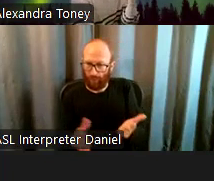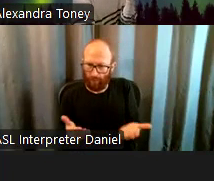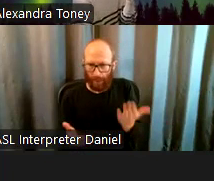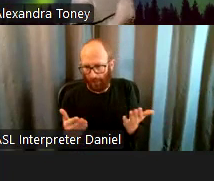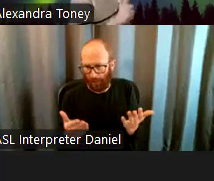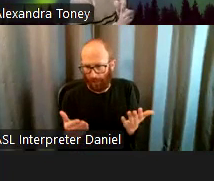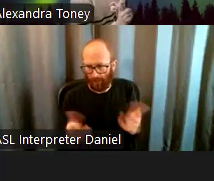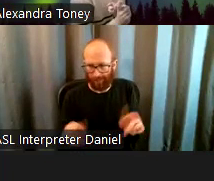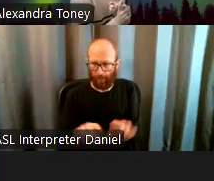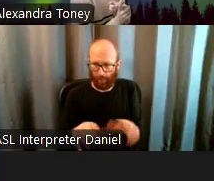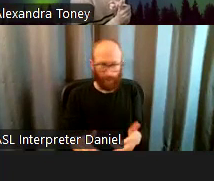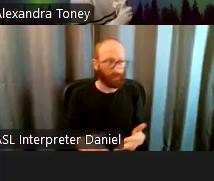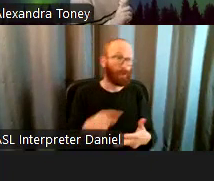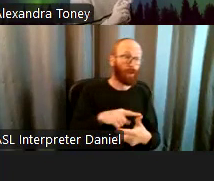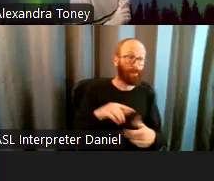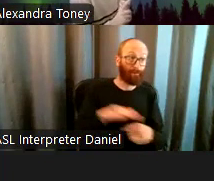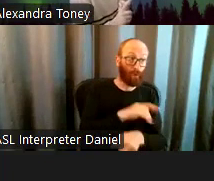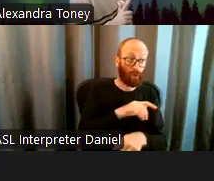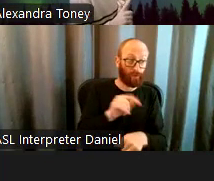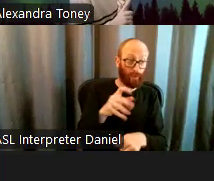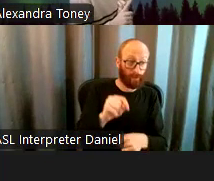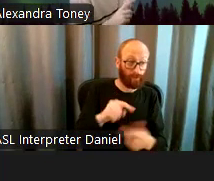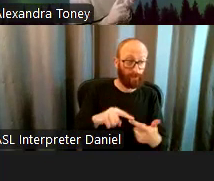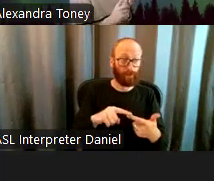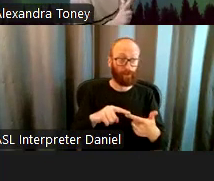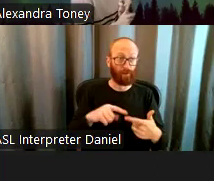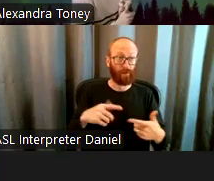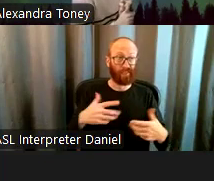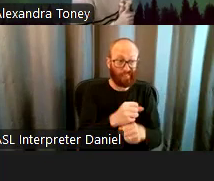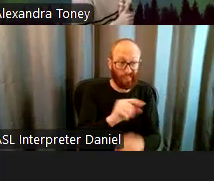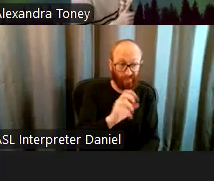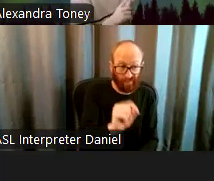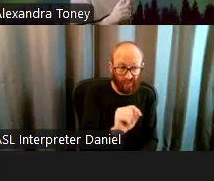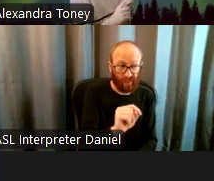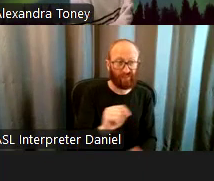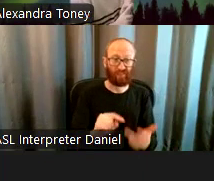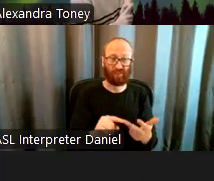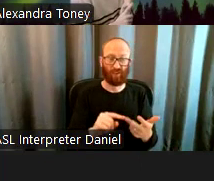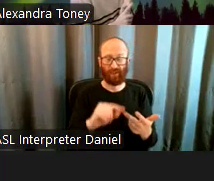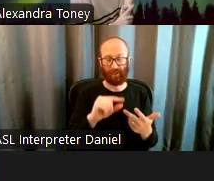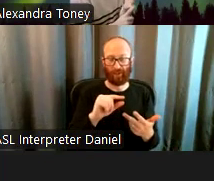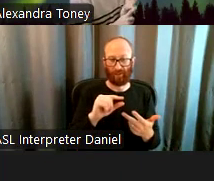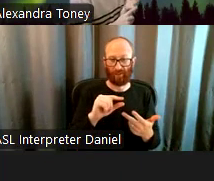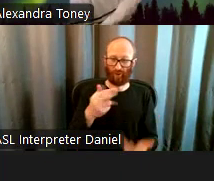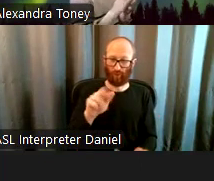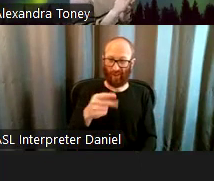a condensed text version, perhaps a graphic novel or a theater production - so all